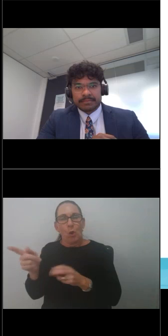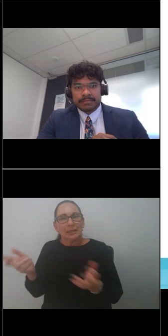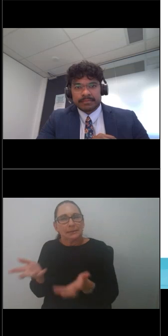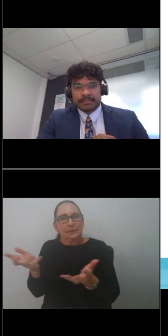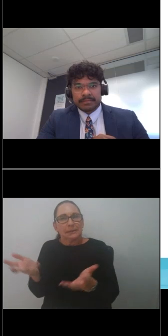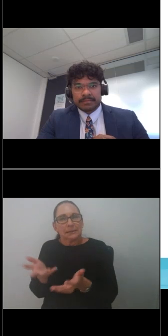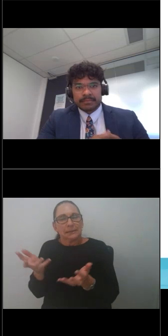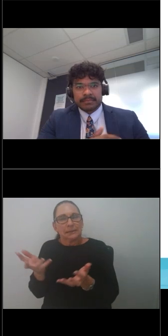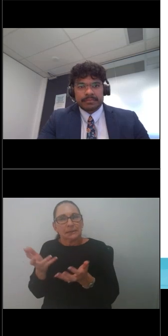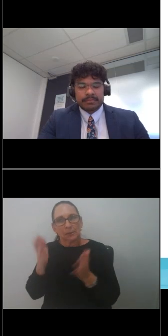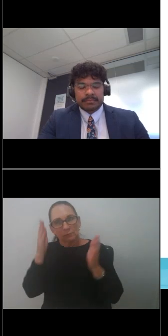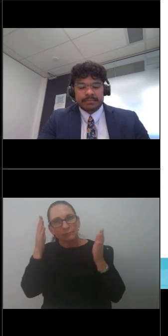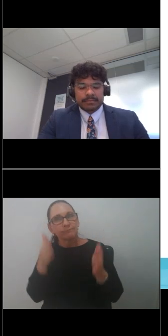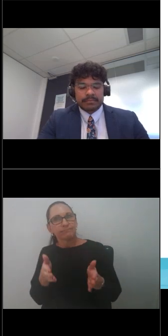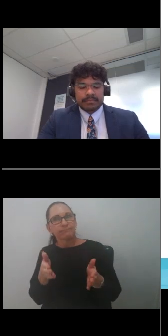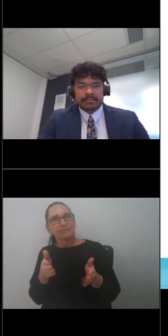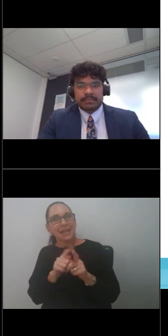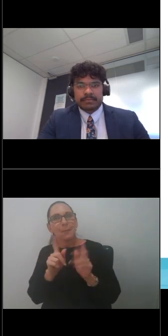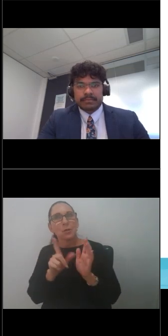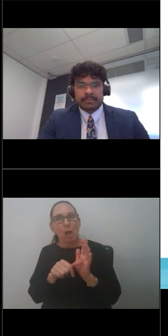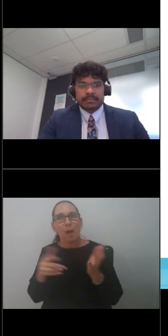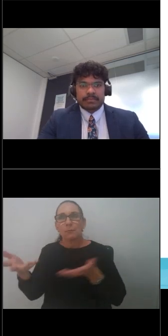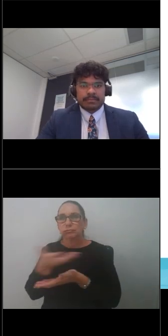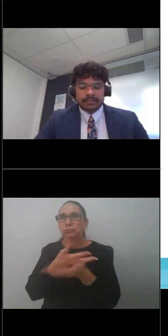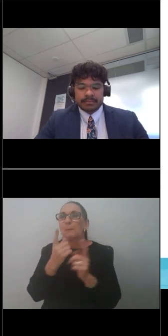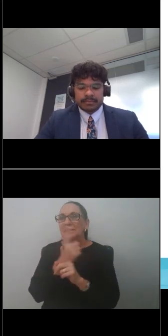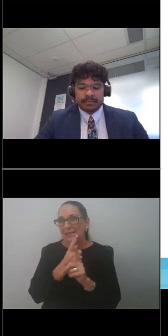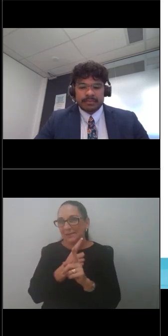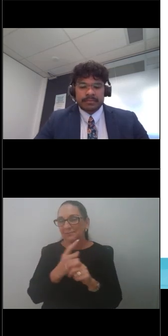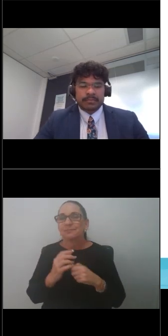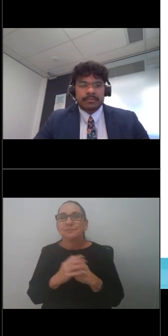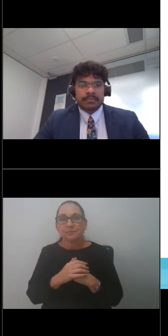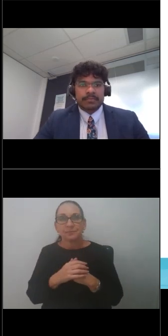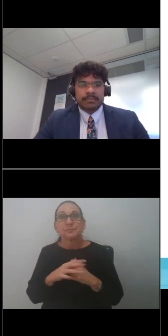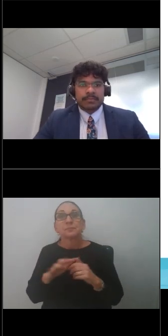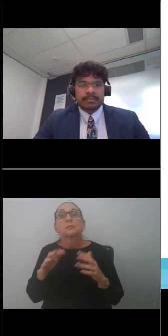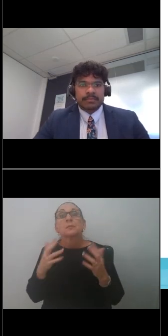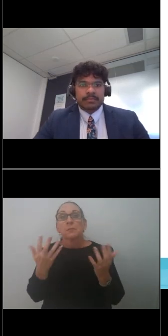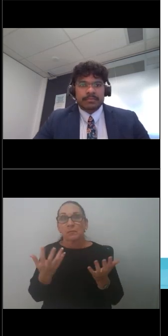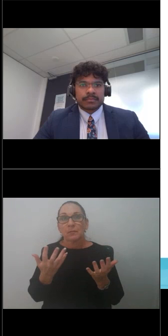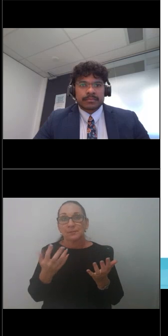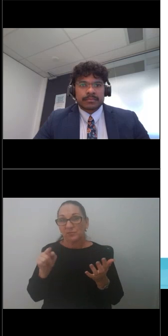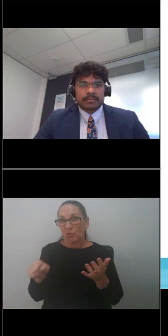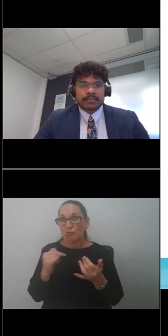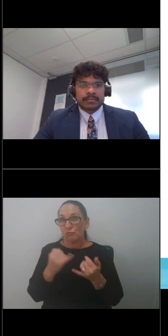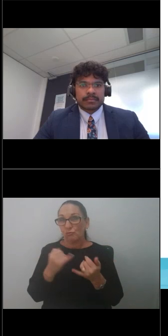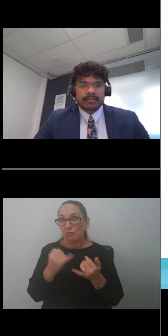um while we had this meeting anyway so we it was a it was a really good outcome after the meeting